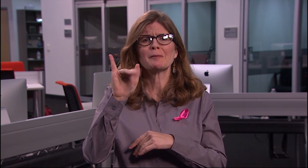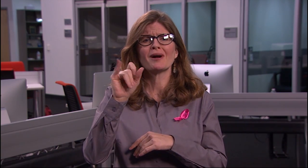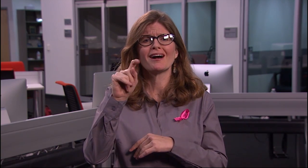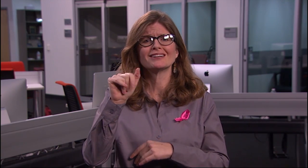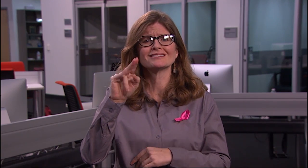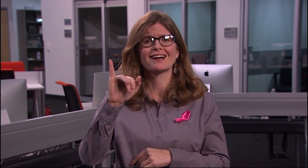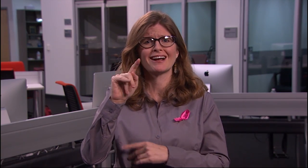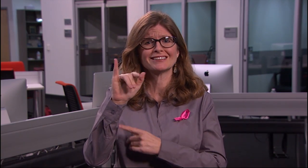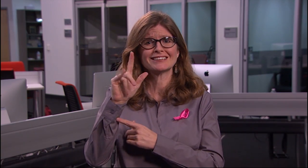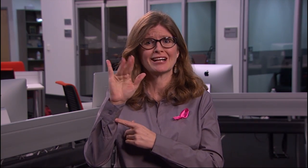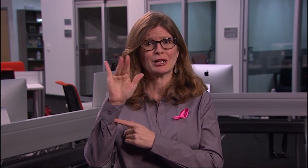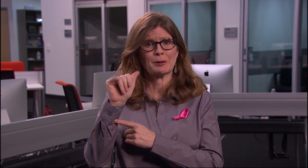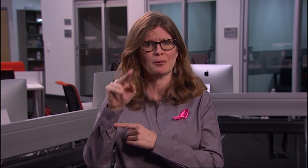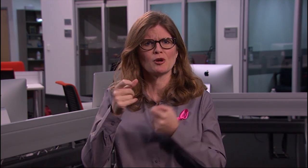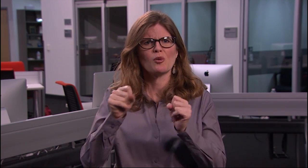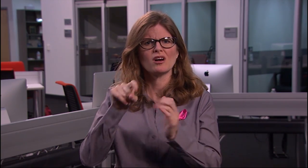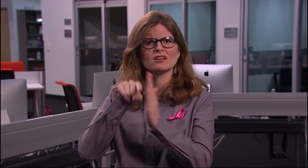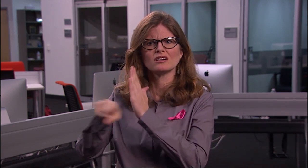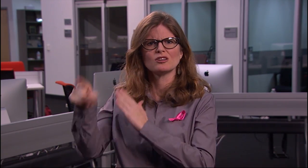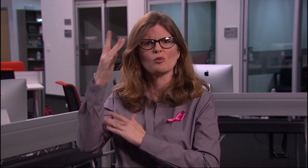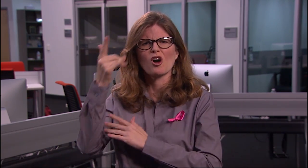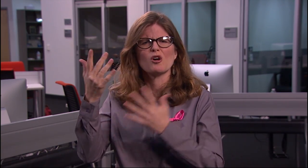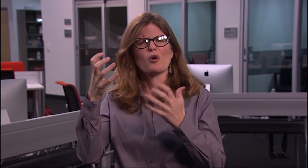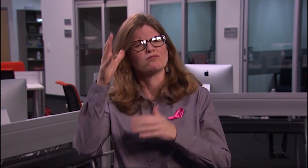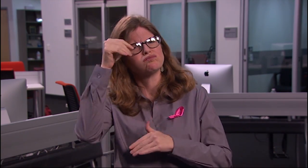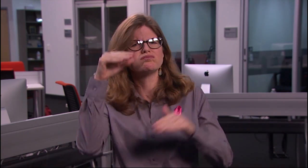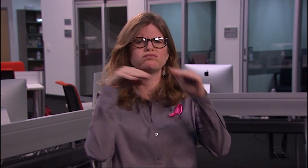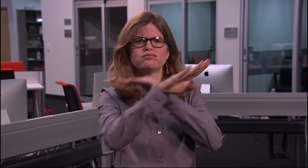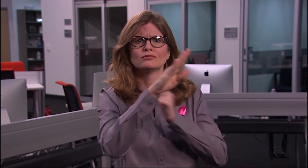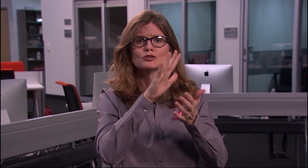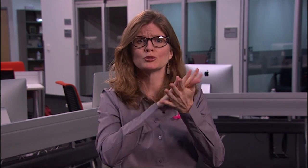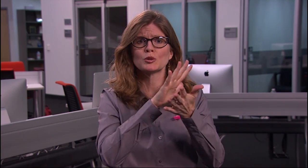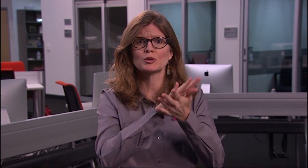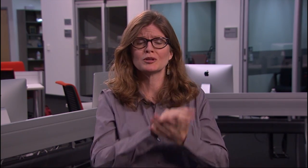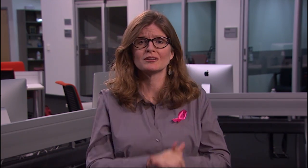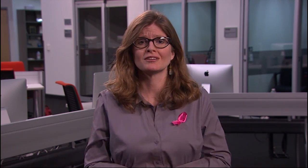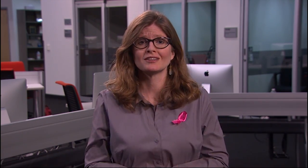Taliban tried to kill her because she demanded the right to go to school.